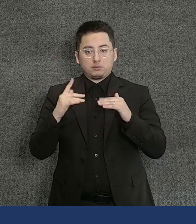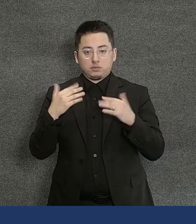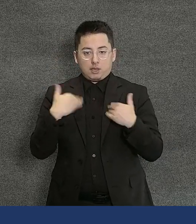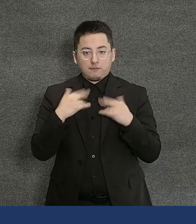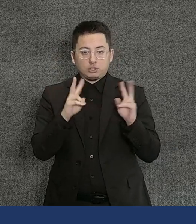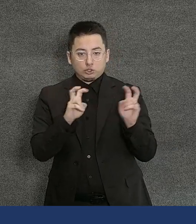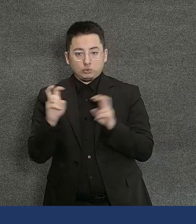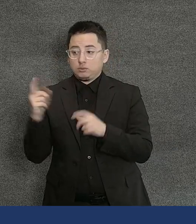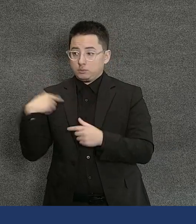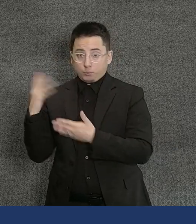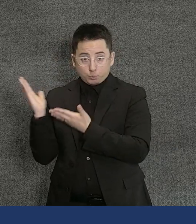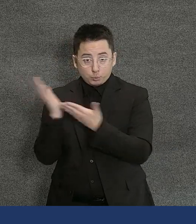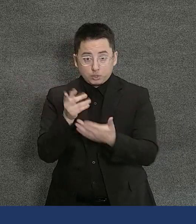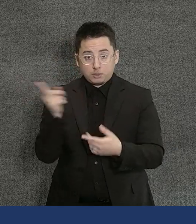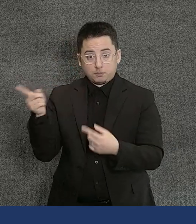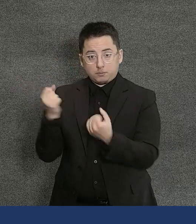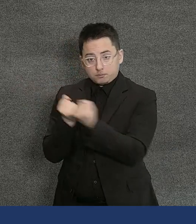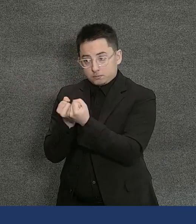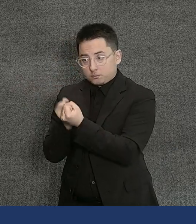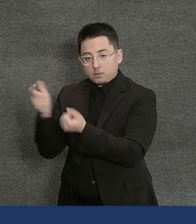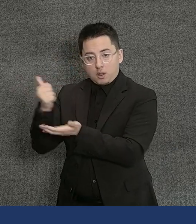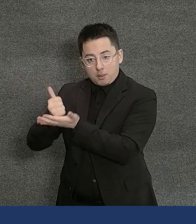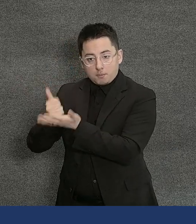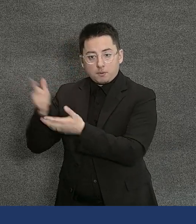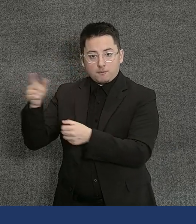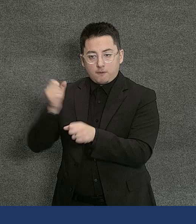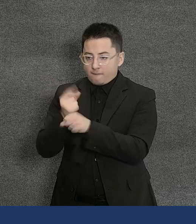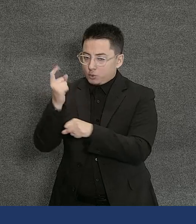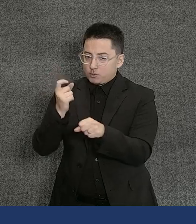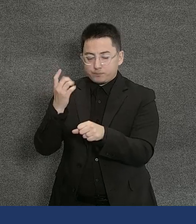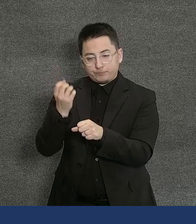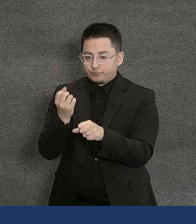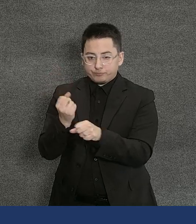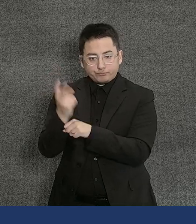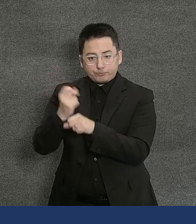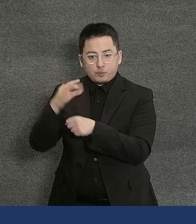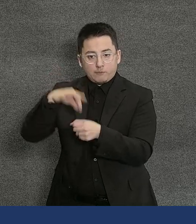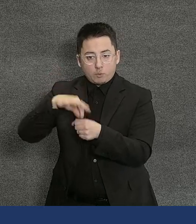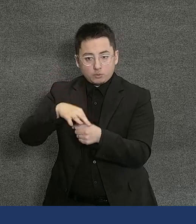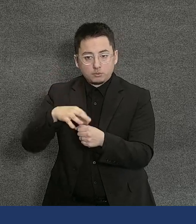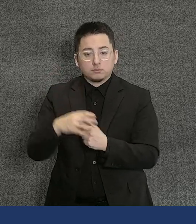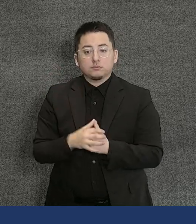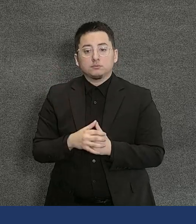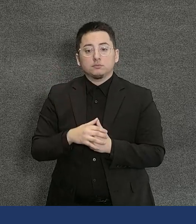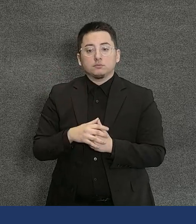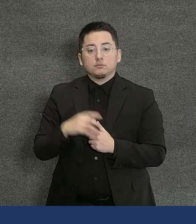And I could assist him in the polling place. Now, that's the only one I would assist. If two other people asked me to, I could.